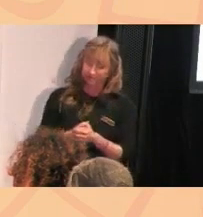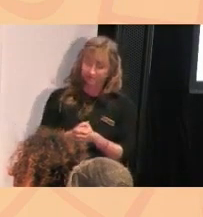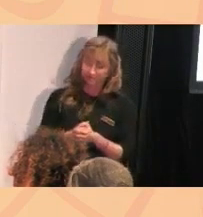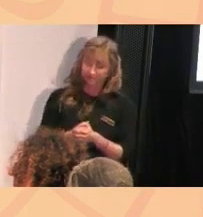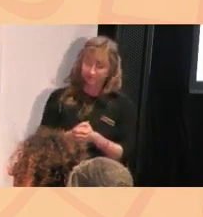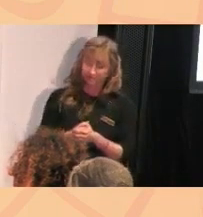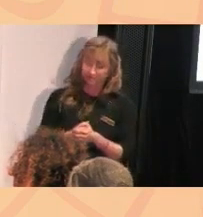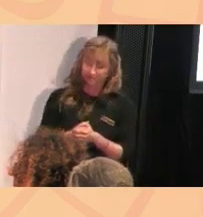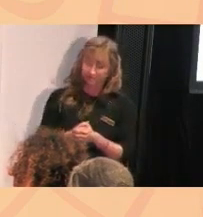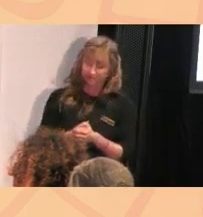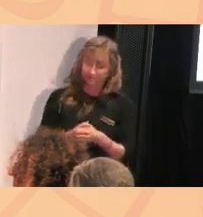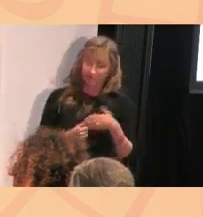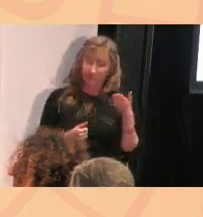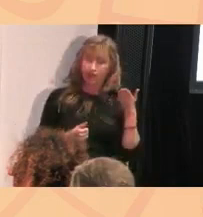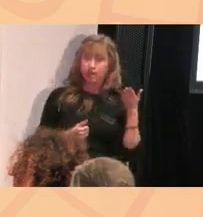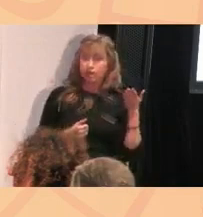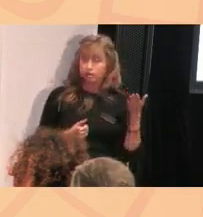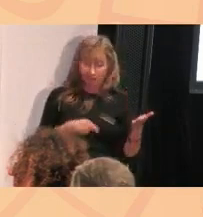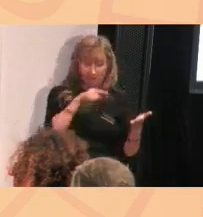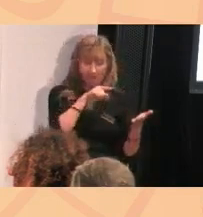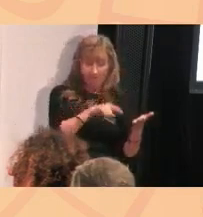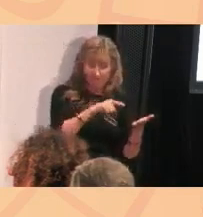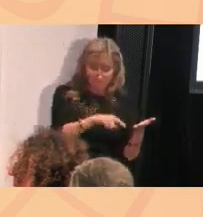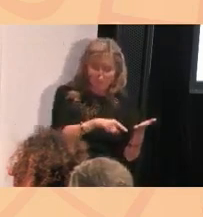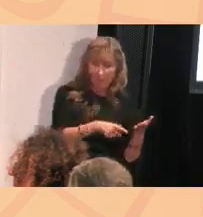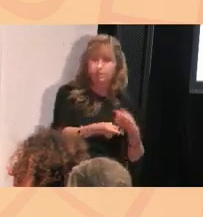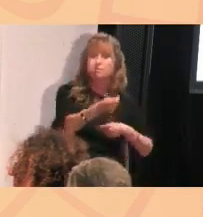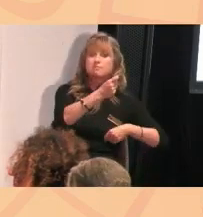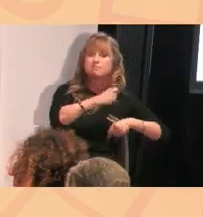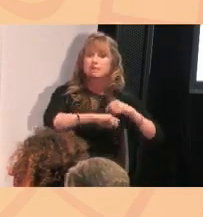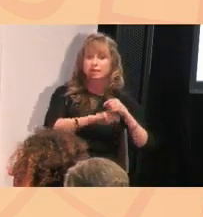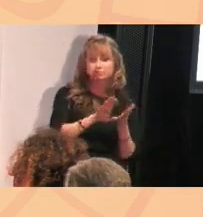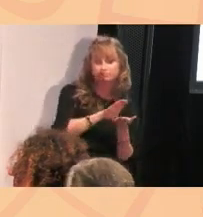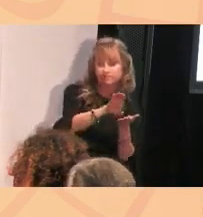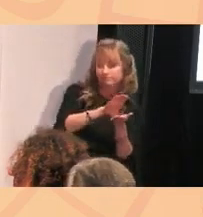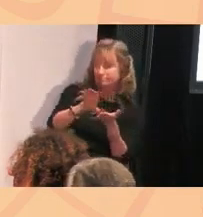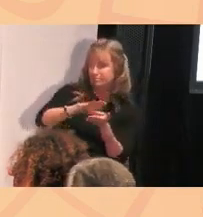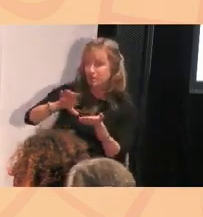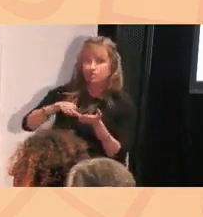We invite you. We embrace those people in the South East. Well, these people didn't.